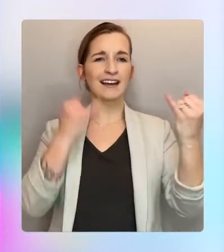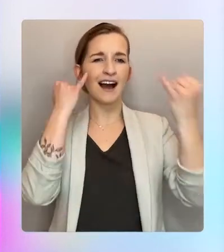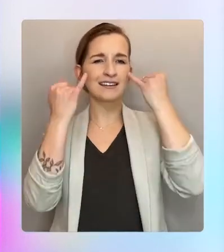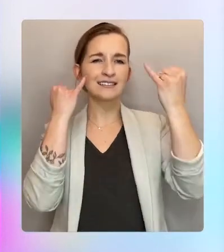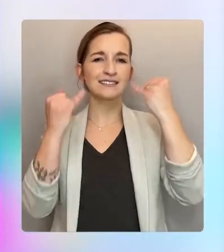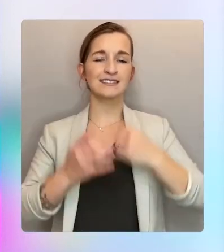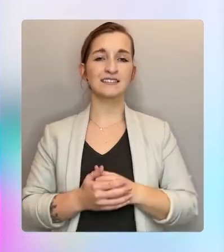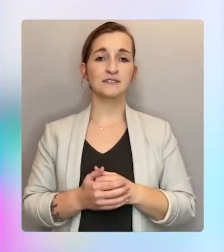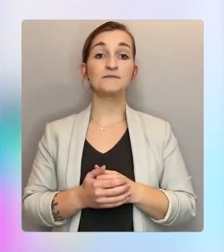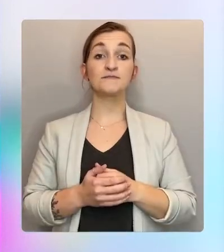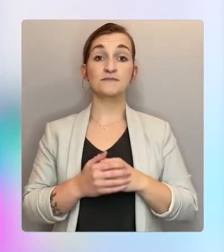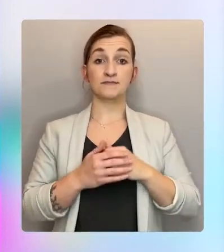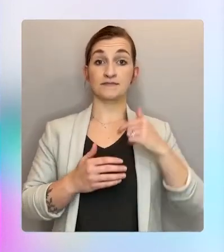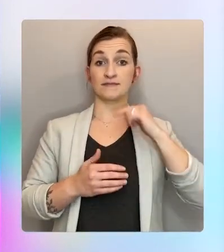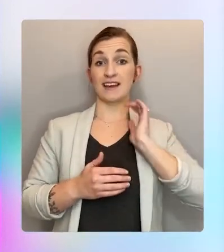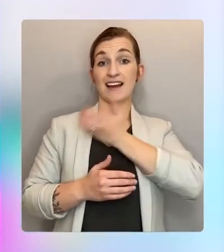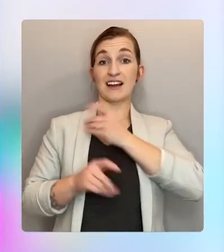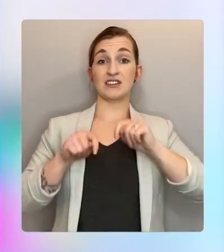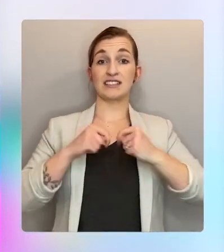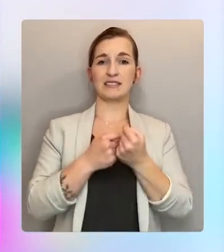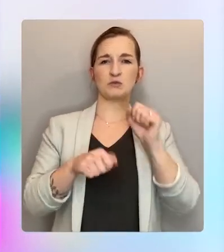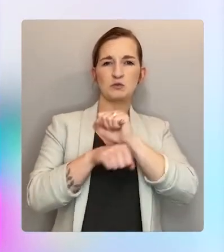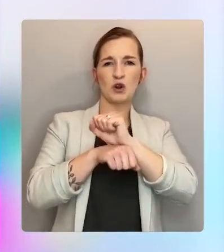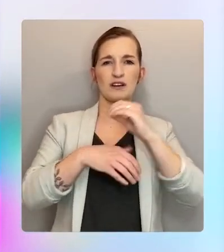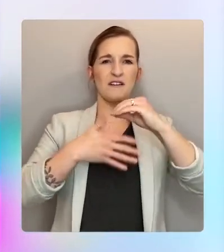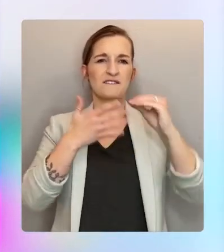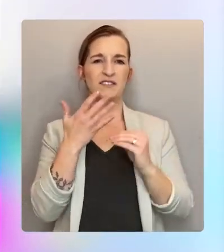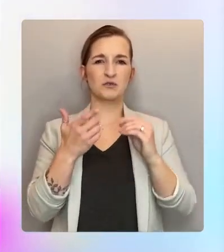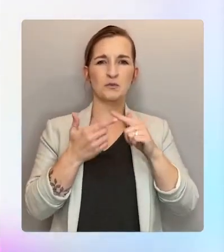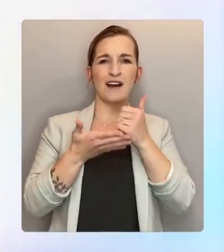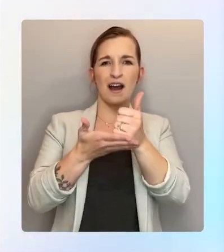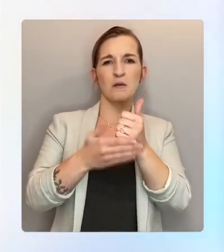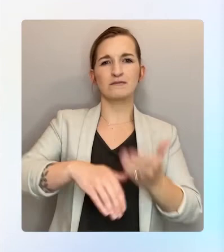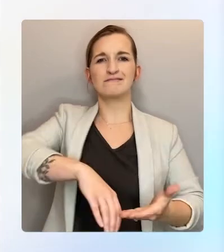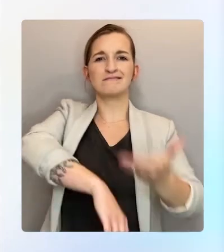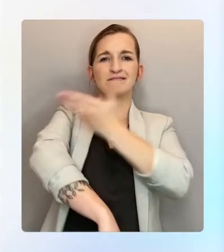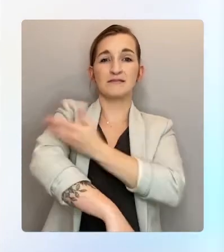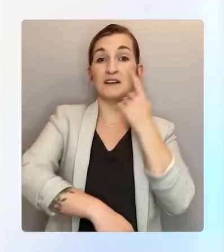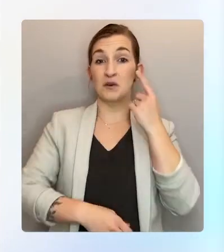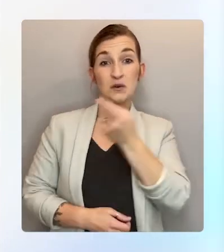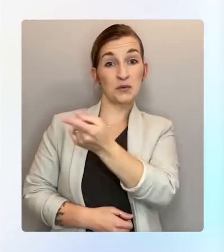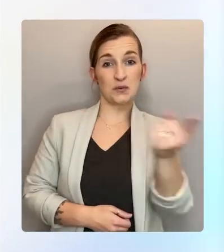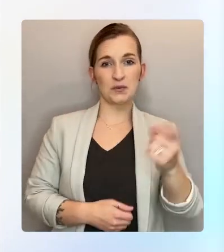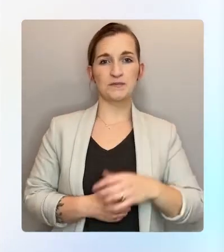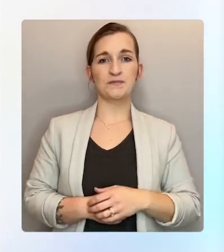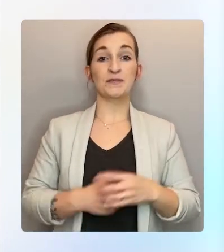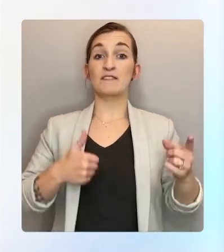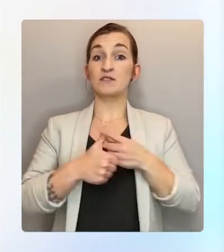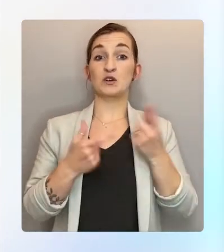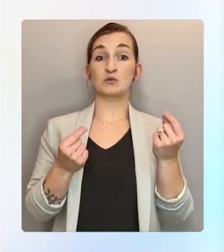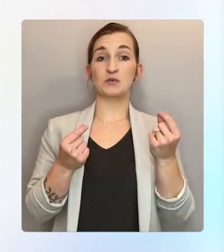of features to help you do this better. The first of them is extending your API.